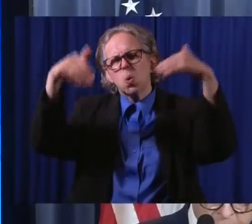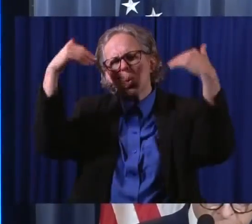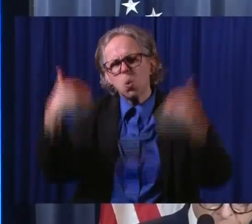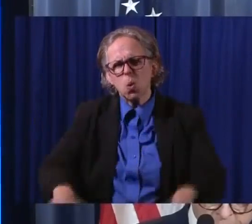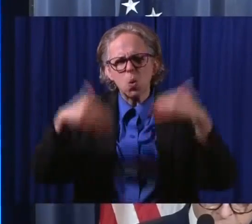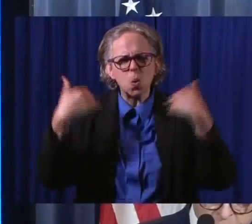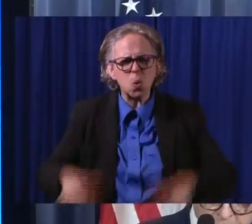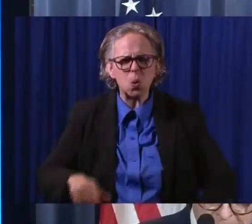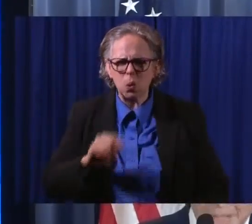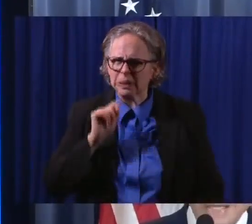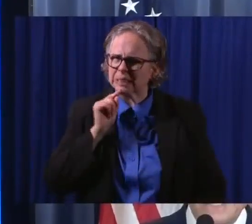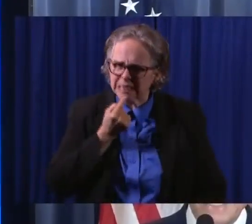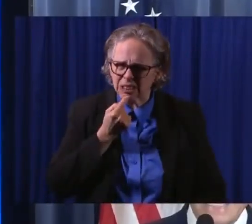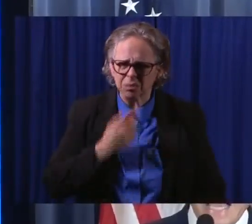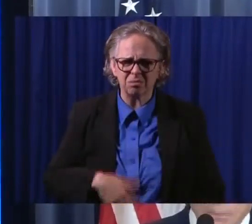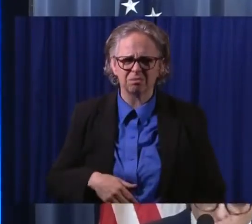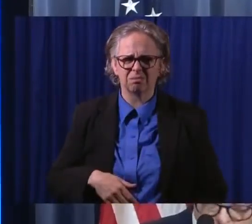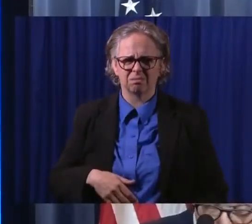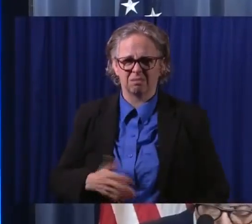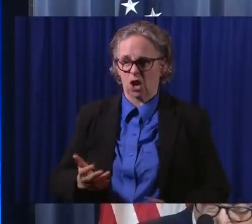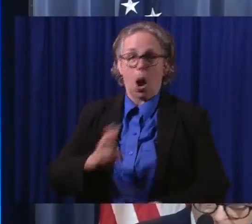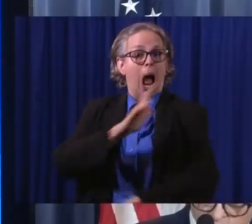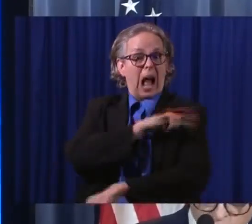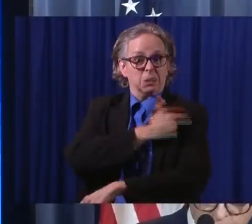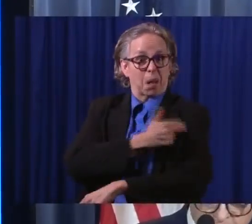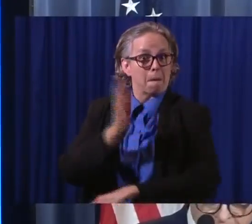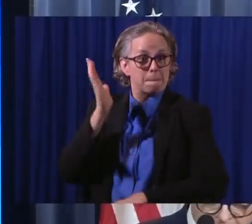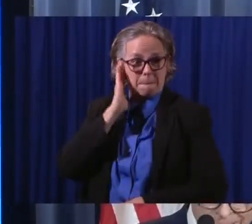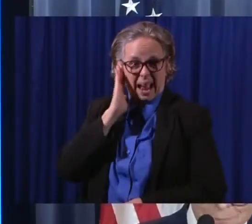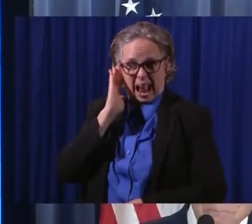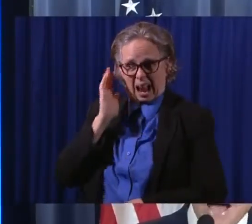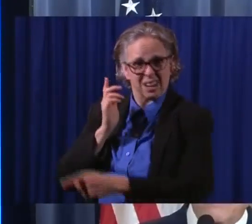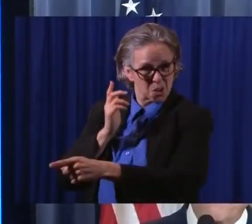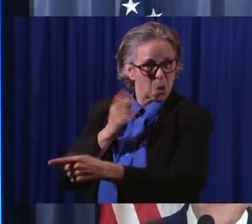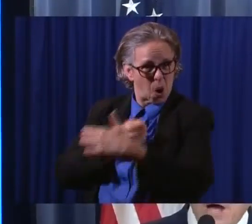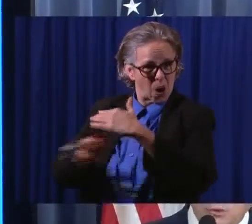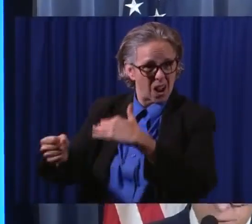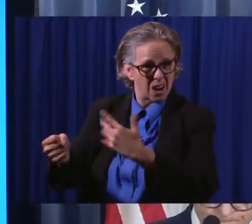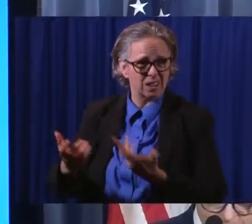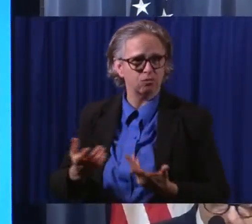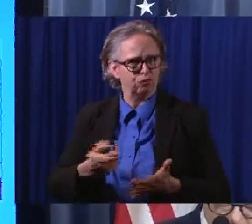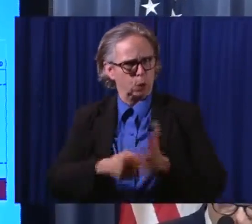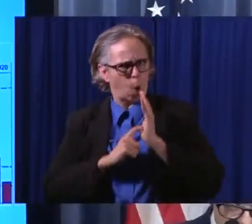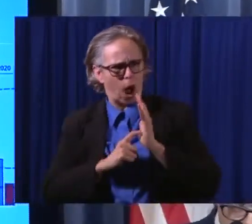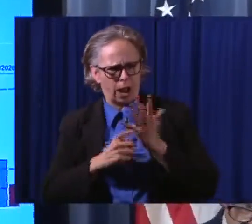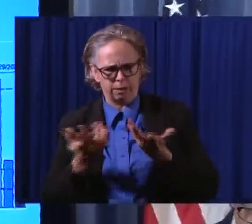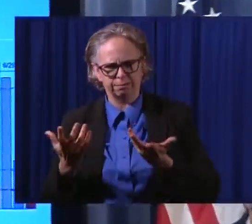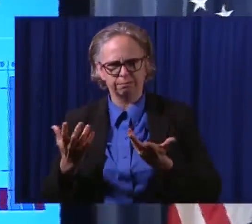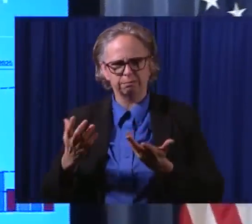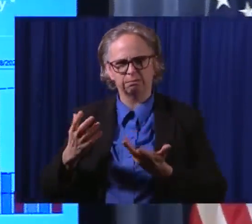SO ARE STARTING TO GO UP, SLIGHTLY. THE NUMBER OF HOSPITAL BEDS OCCUPIED BY COVID-19 POSS